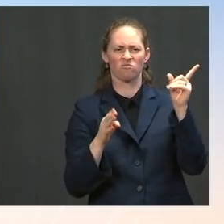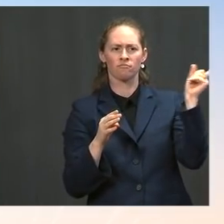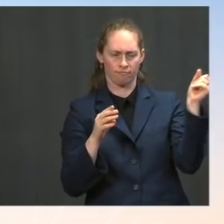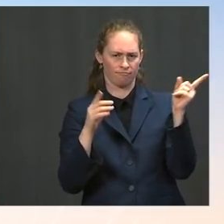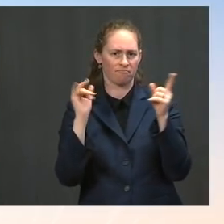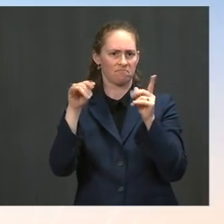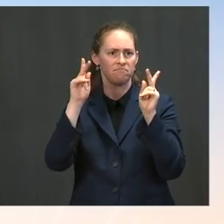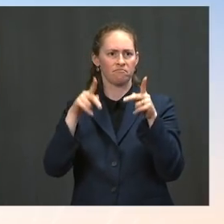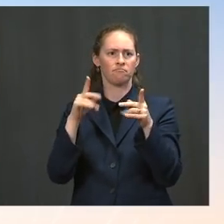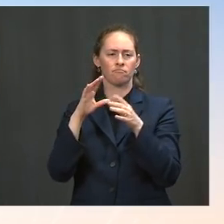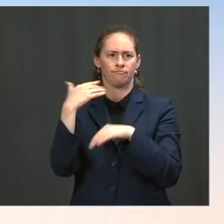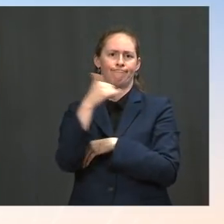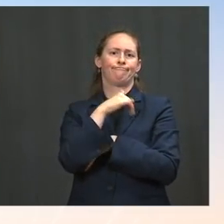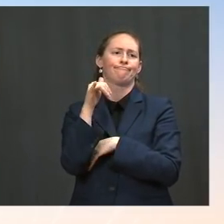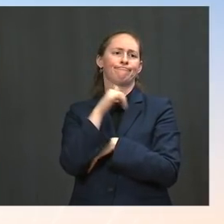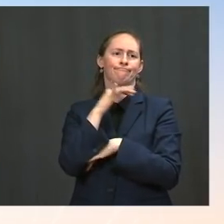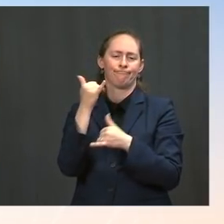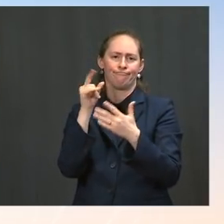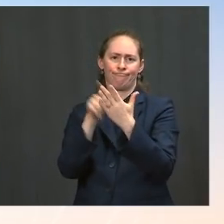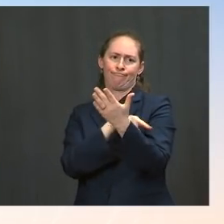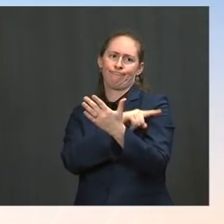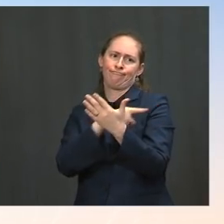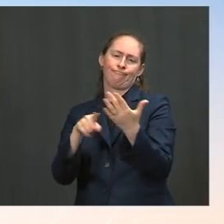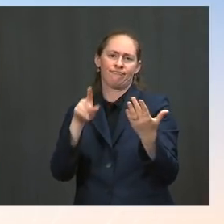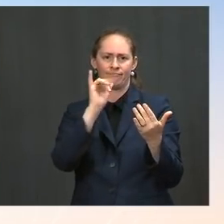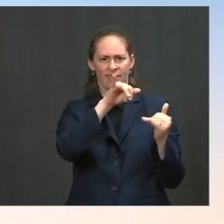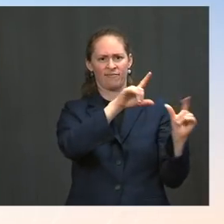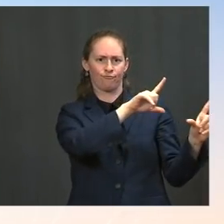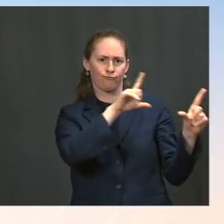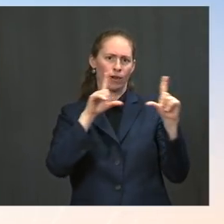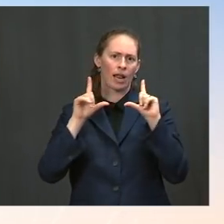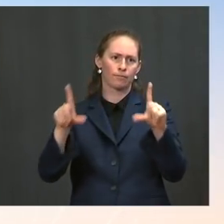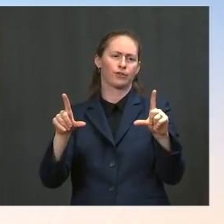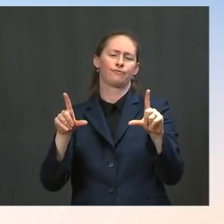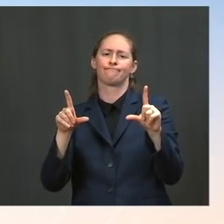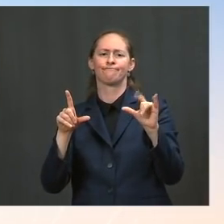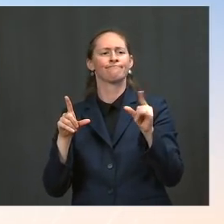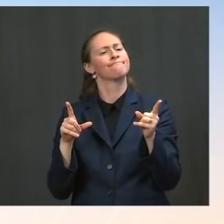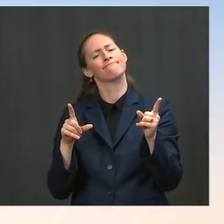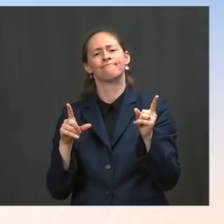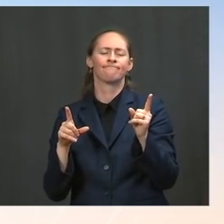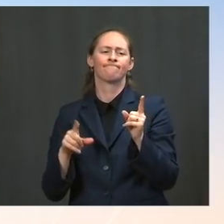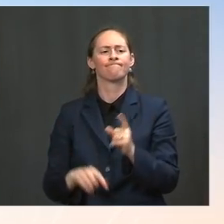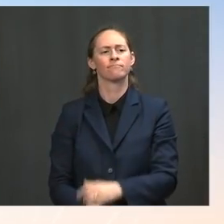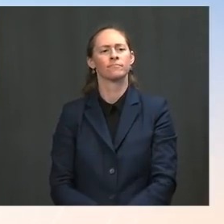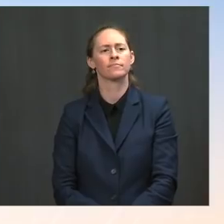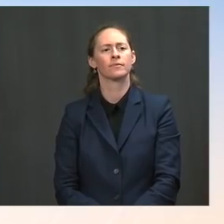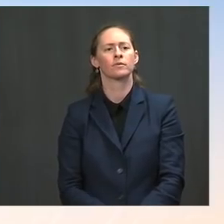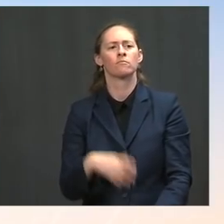according to reports, and have pushed for it to include more for transit, more for climate. How is the President